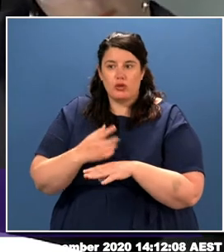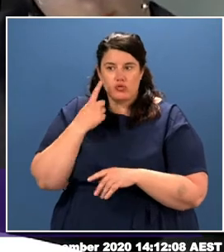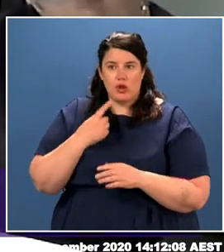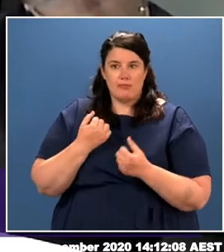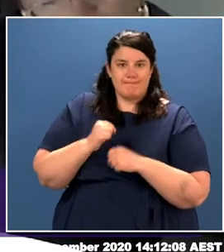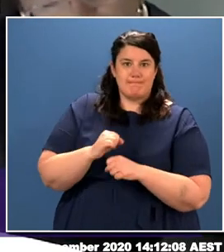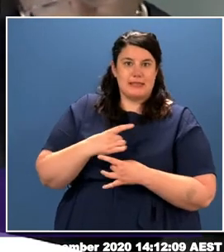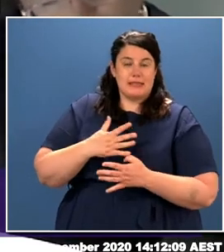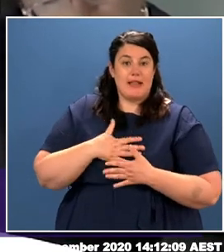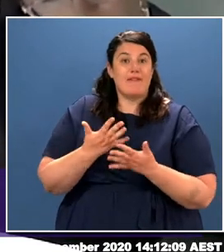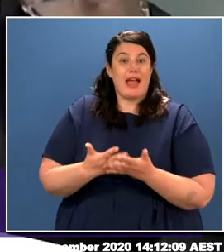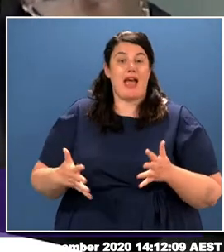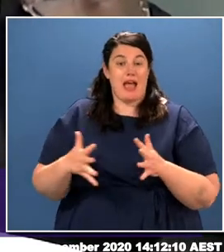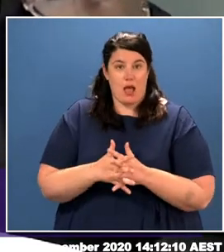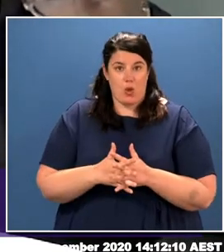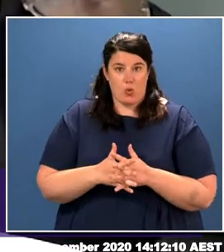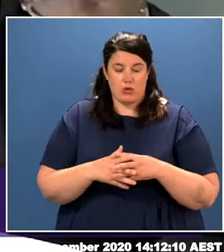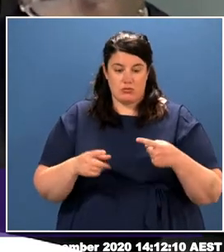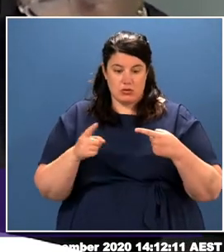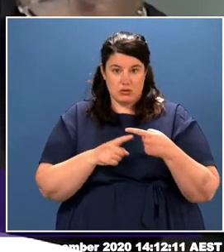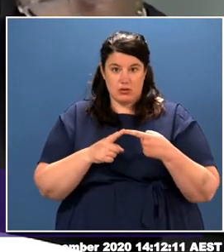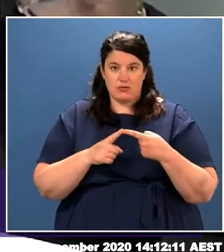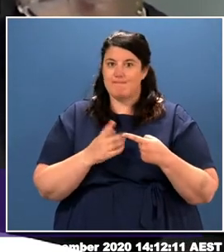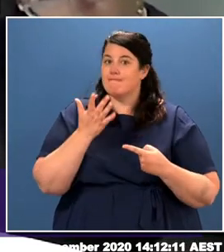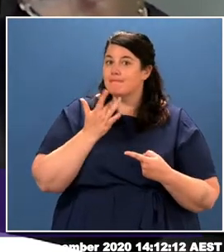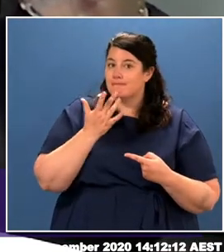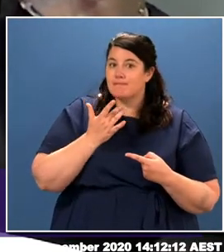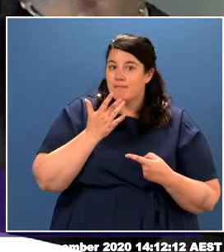And so the first one of those strategies is counterfeiting, and that really just